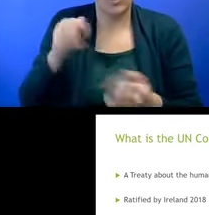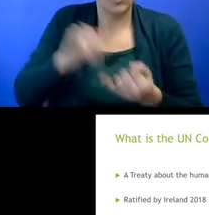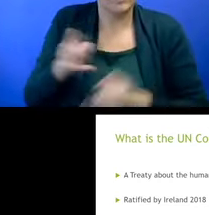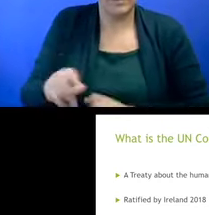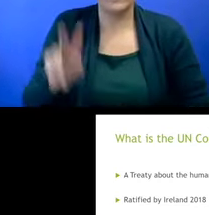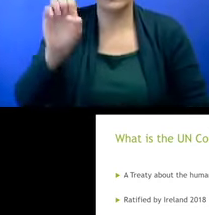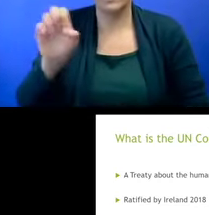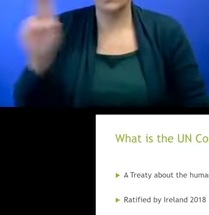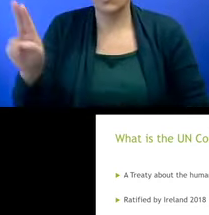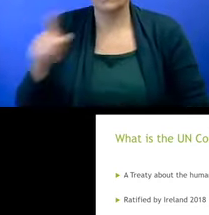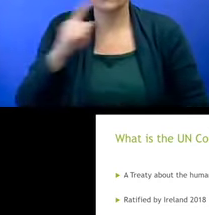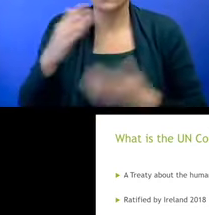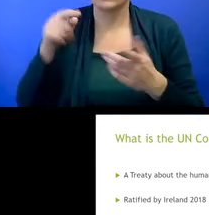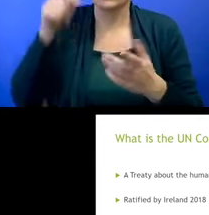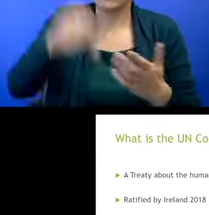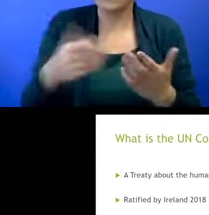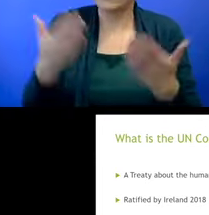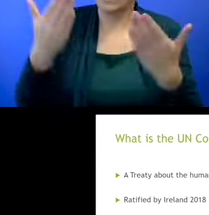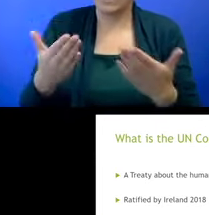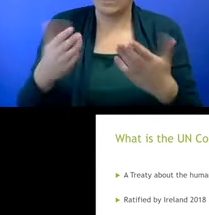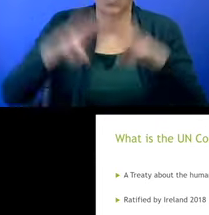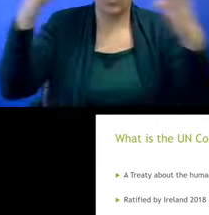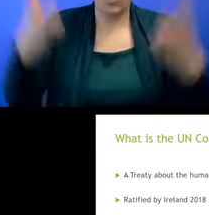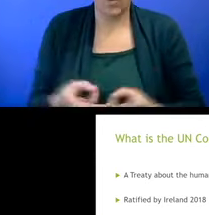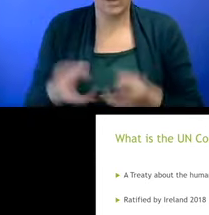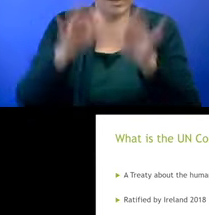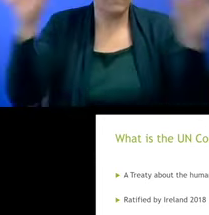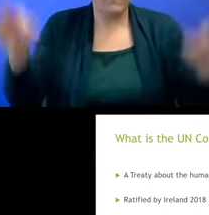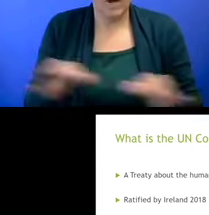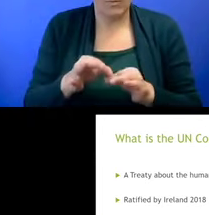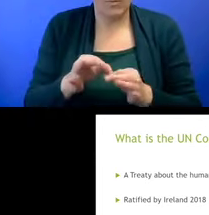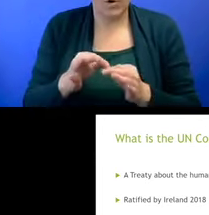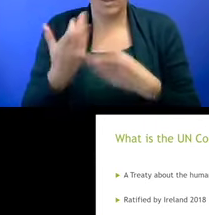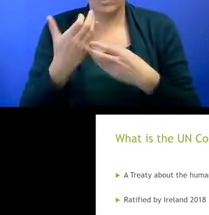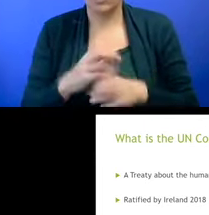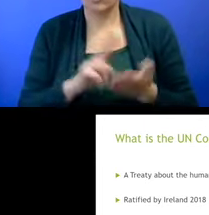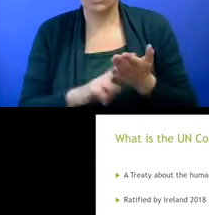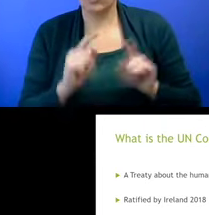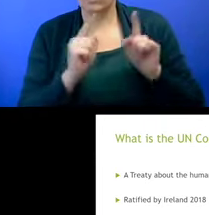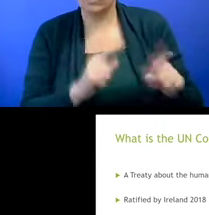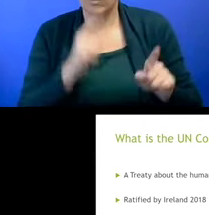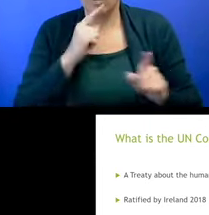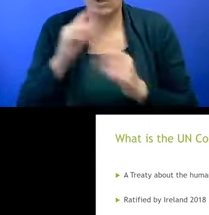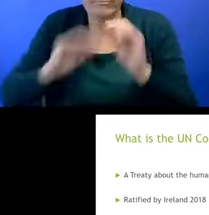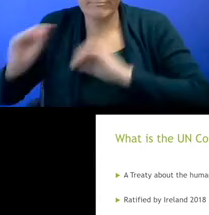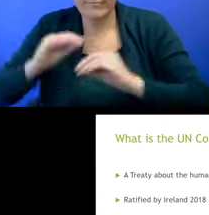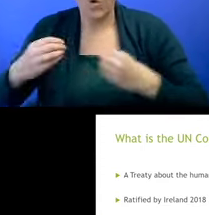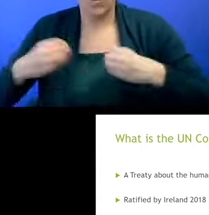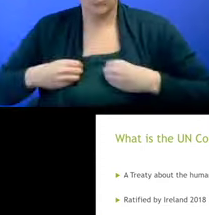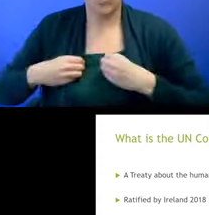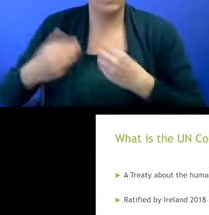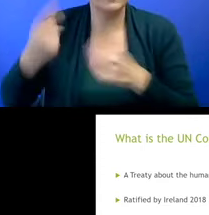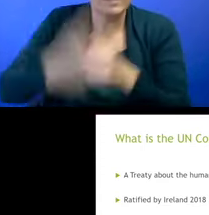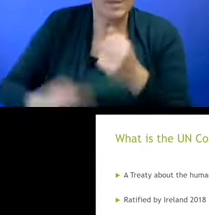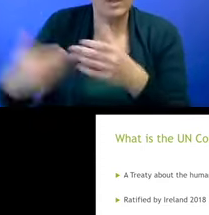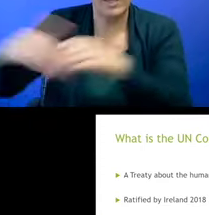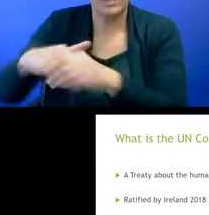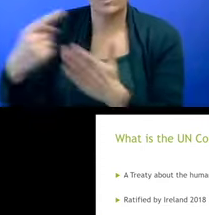The Convention is now the global framework countries are using to develop disability-specific and inclusive policies and legislation.